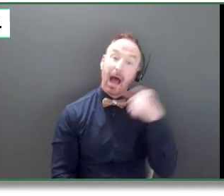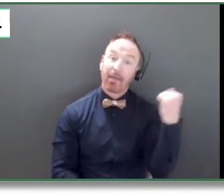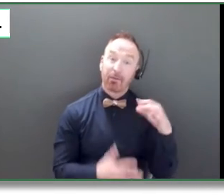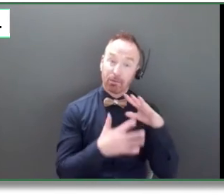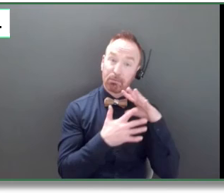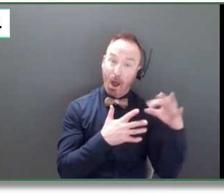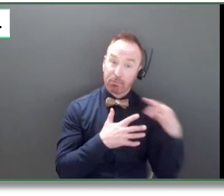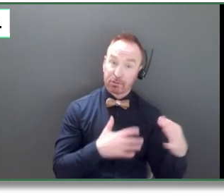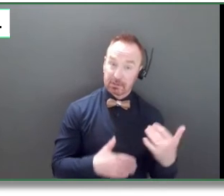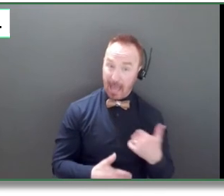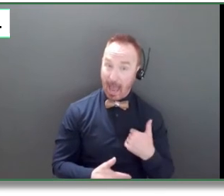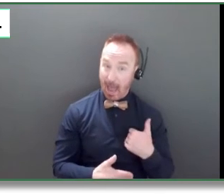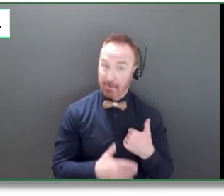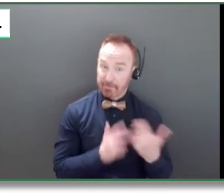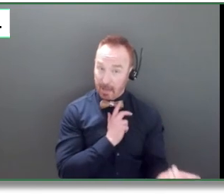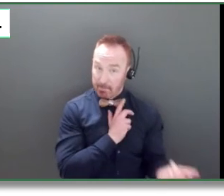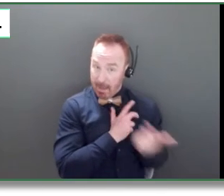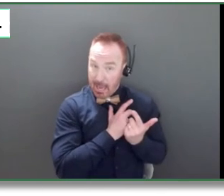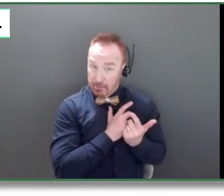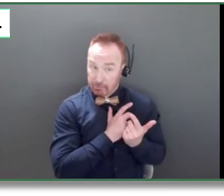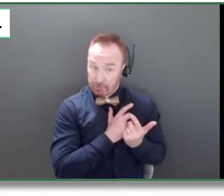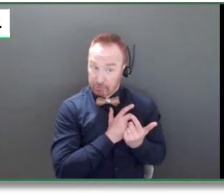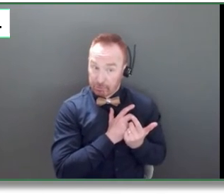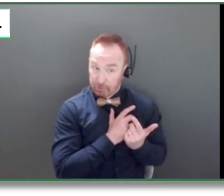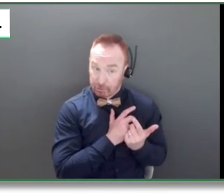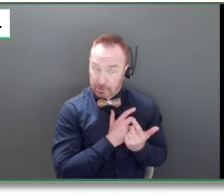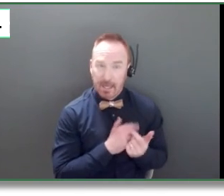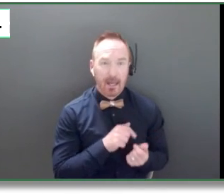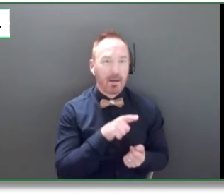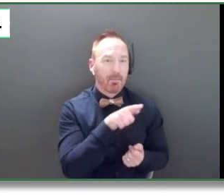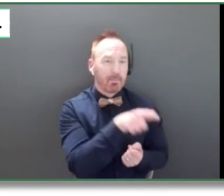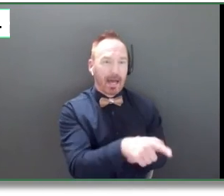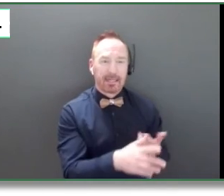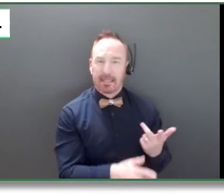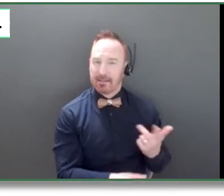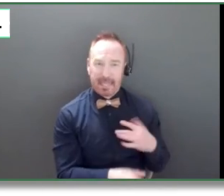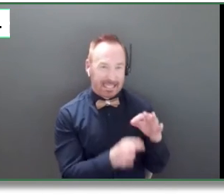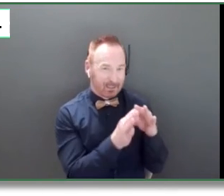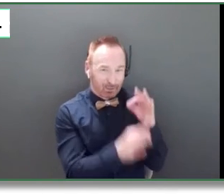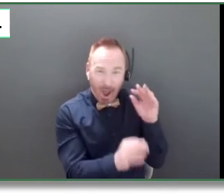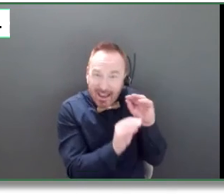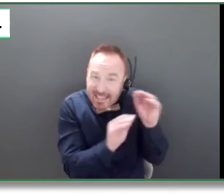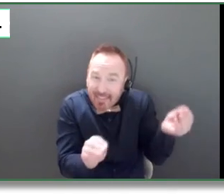the fact that they had no paper straw or anything was